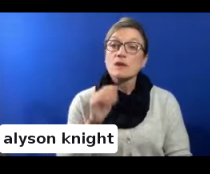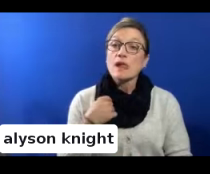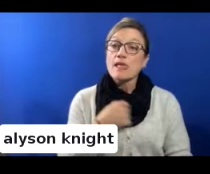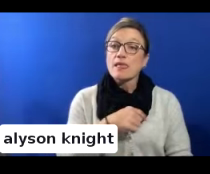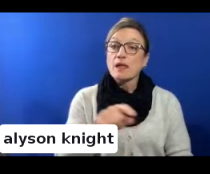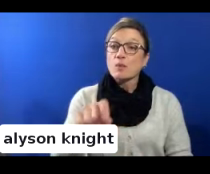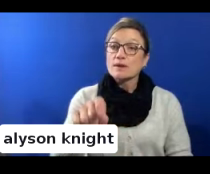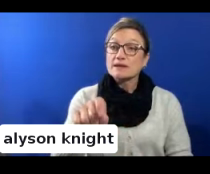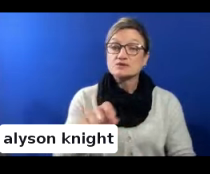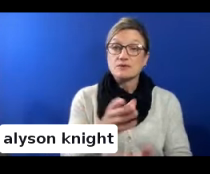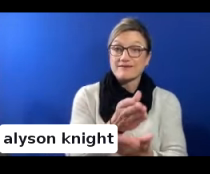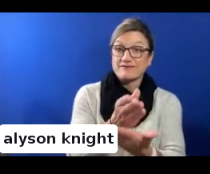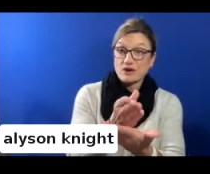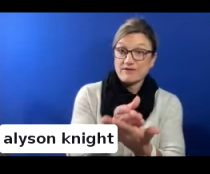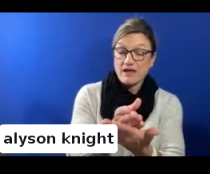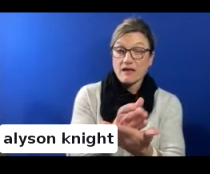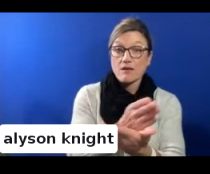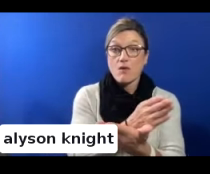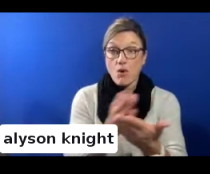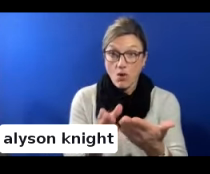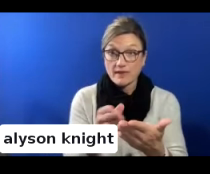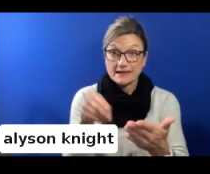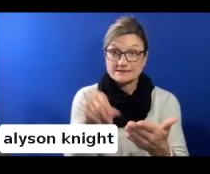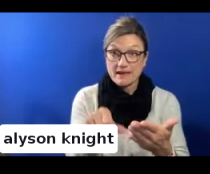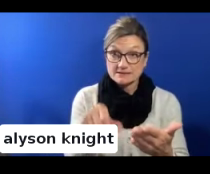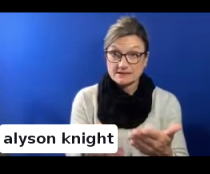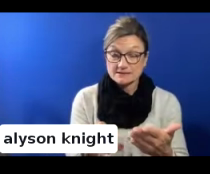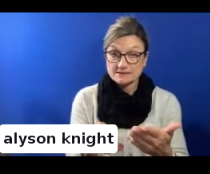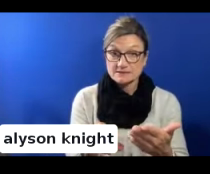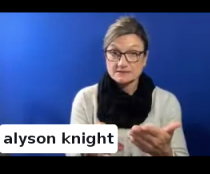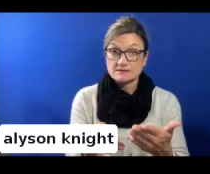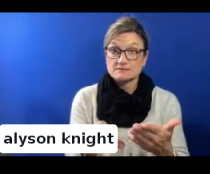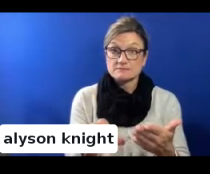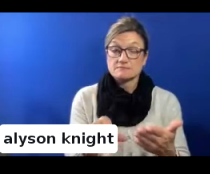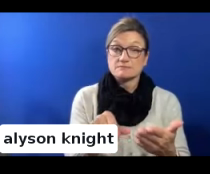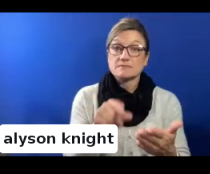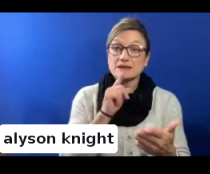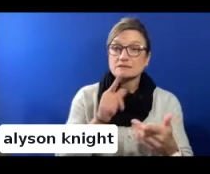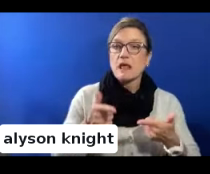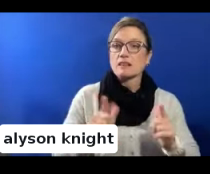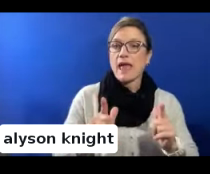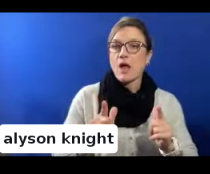that the expense that you're wanting to make is an allowable expense.